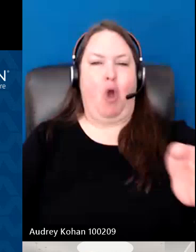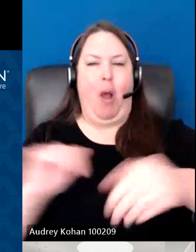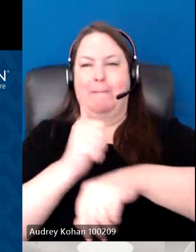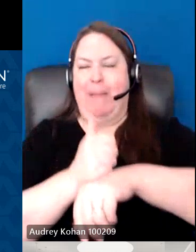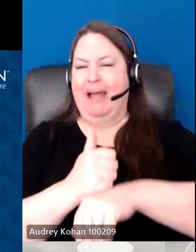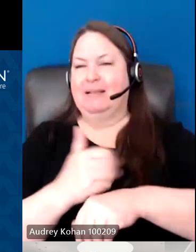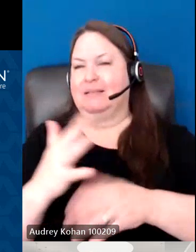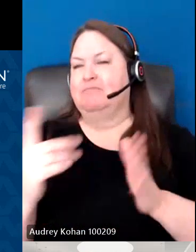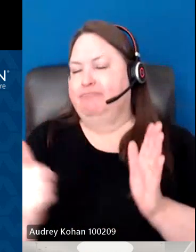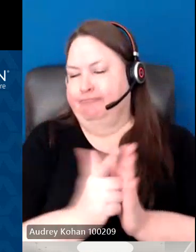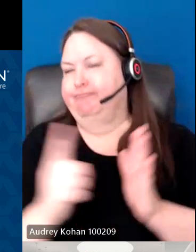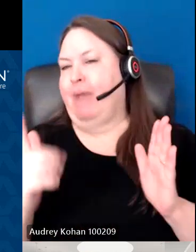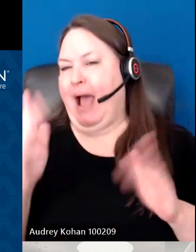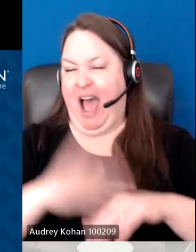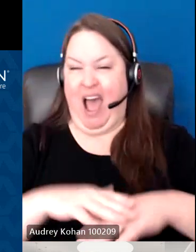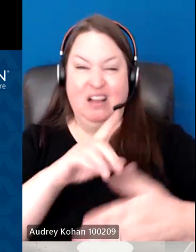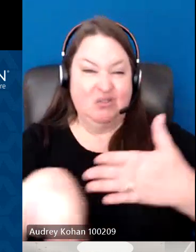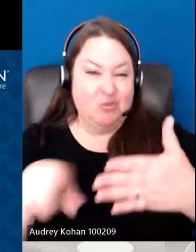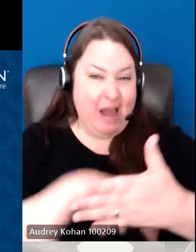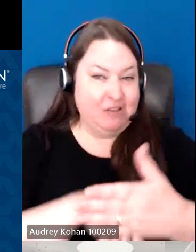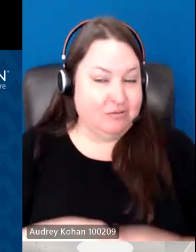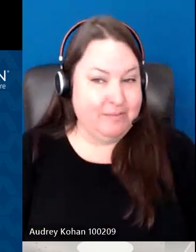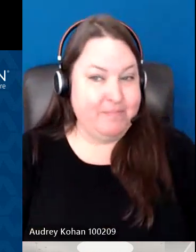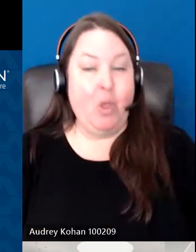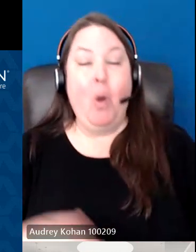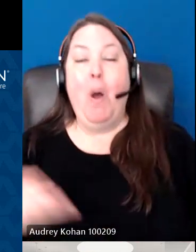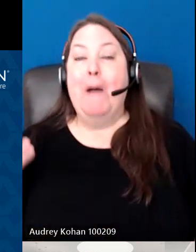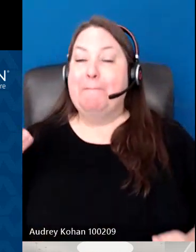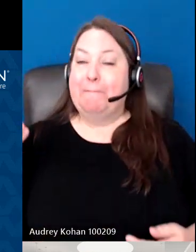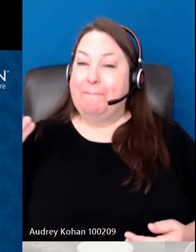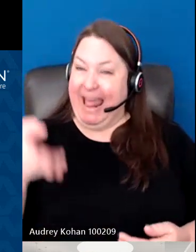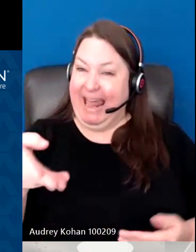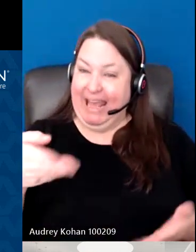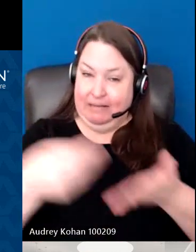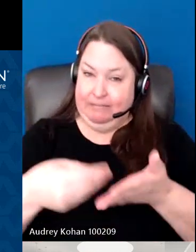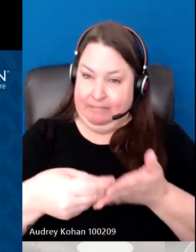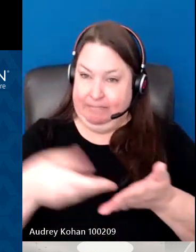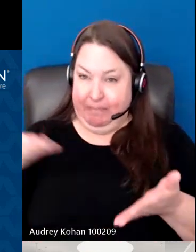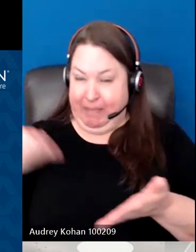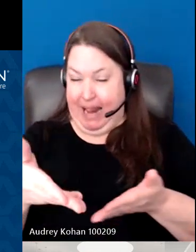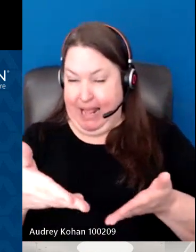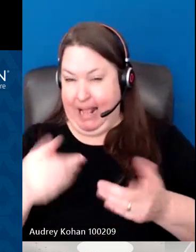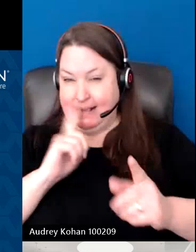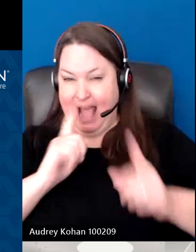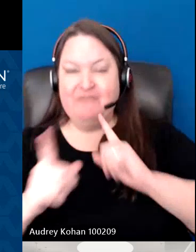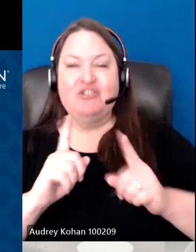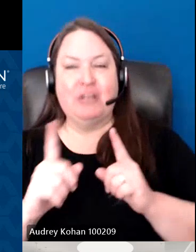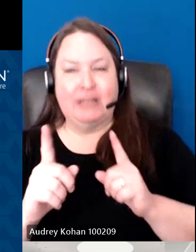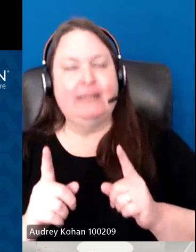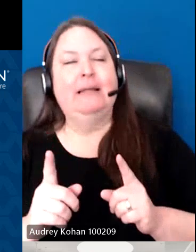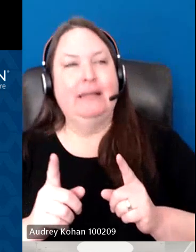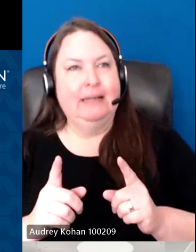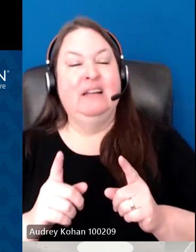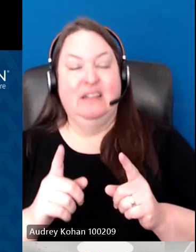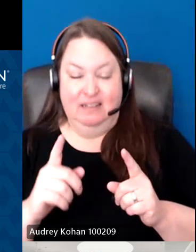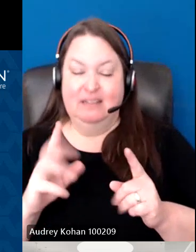on discrimination so a billing conversation implicates effective communication language